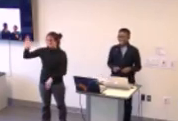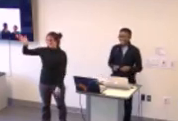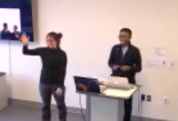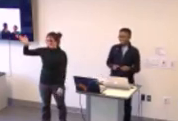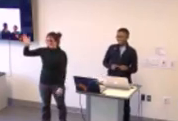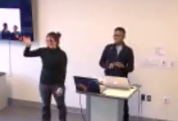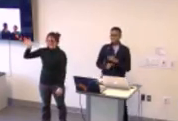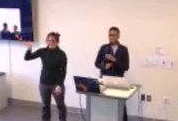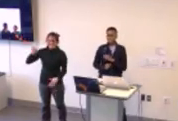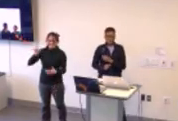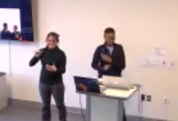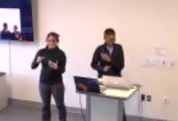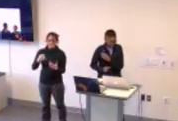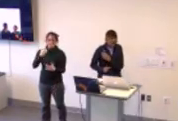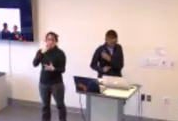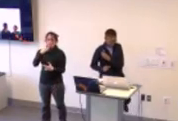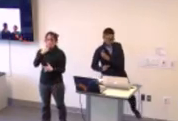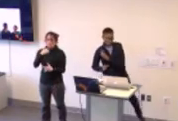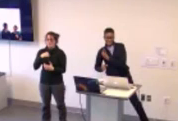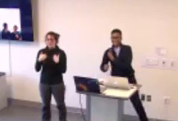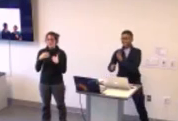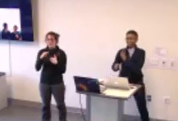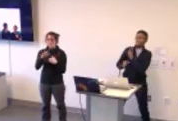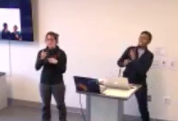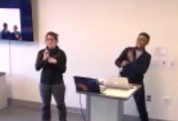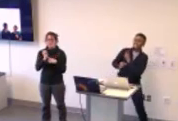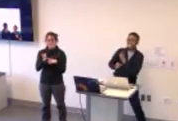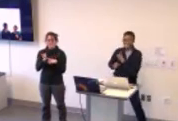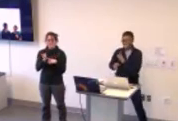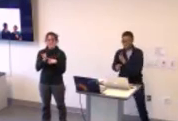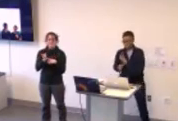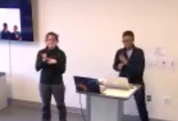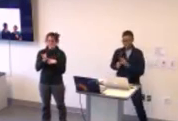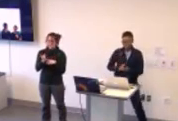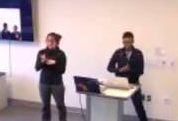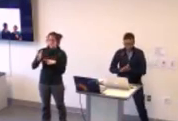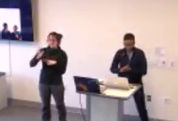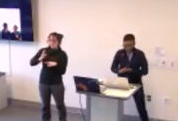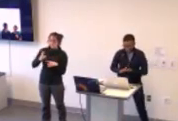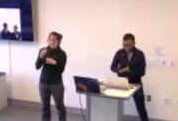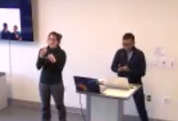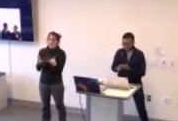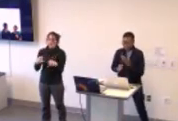Was just informed I had 45 minutes in the first instance. And now we're running a little bit low.